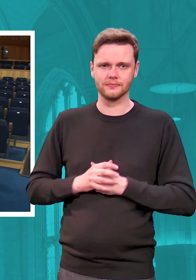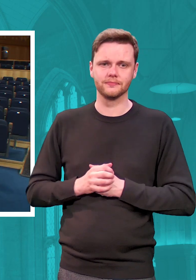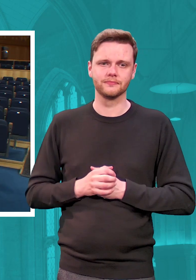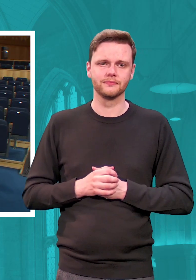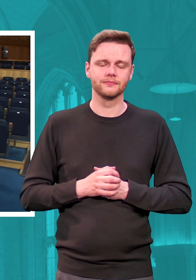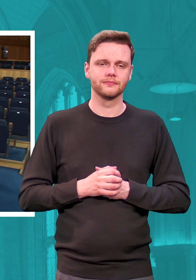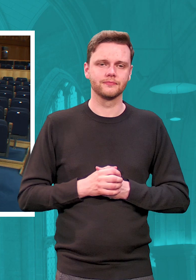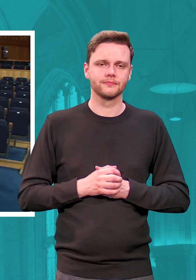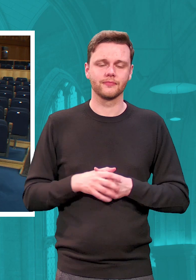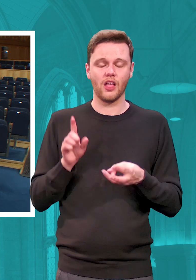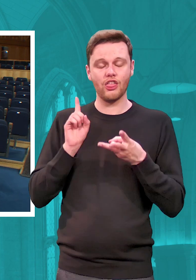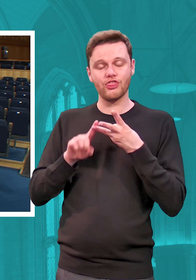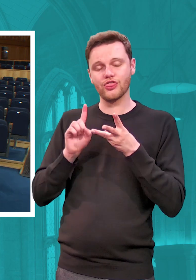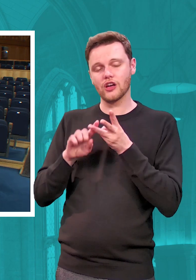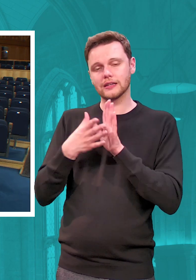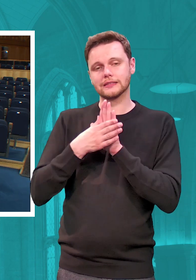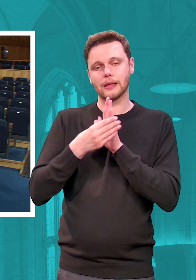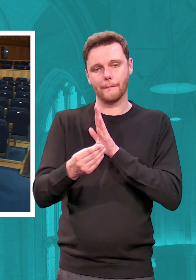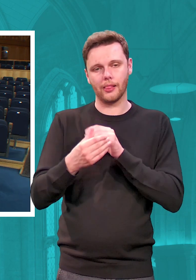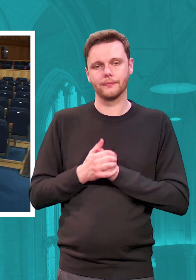The third example, Dave, is a hard reality.